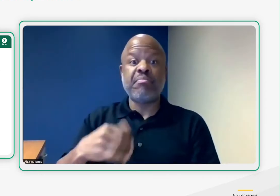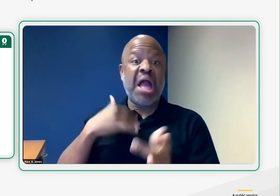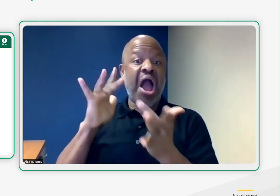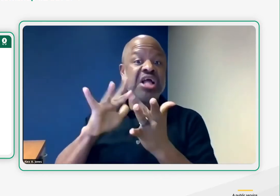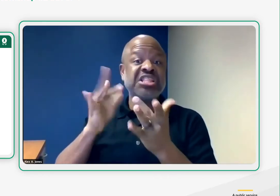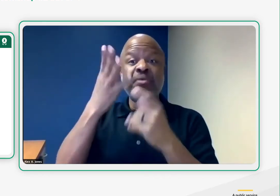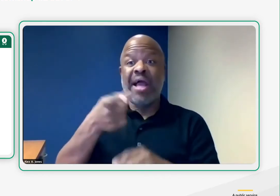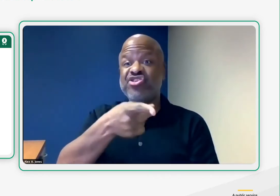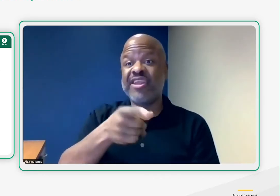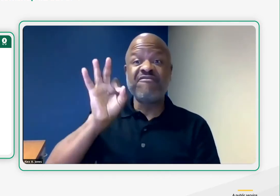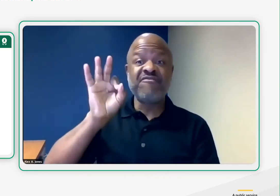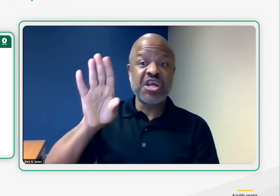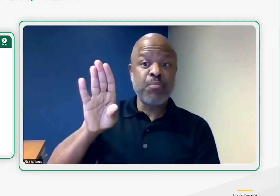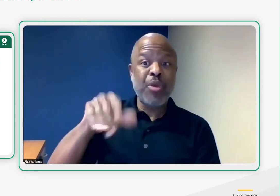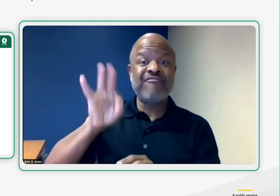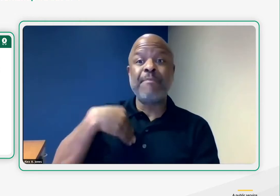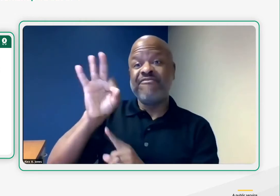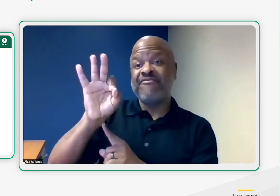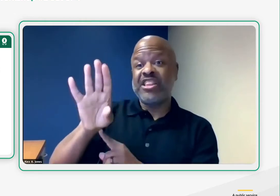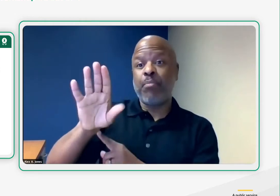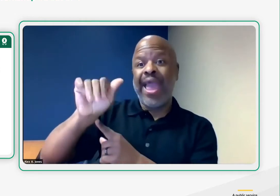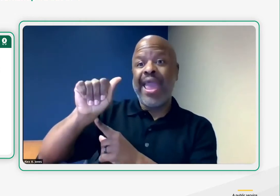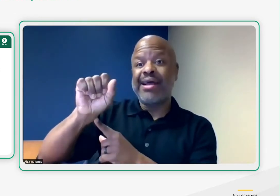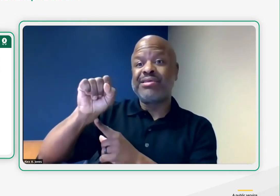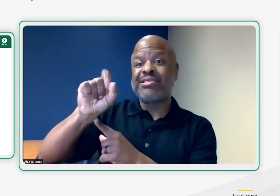And you can contact me on Facebook.